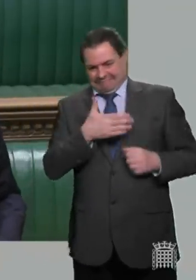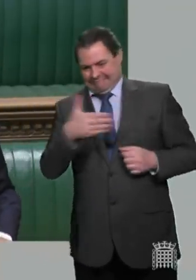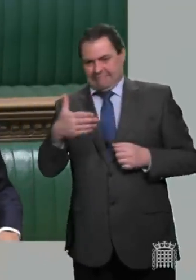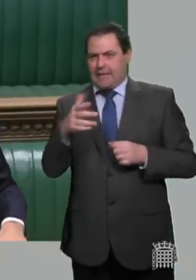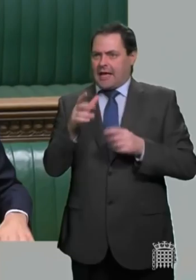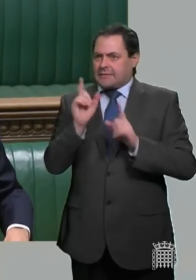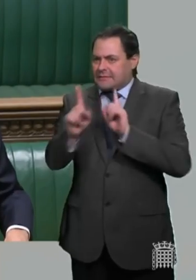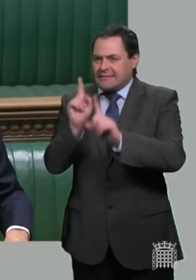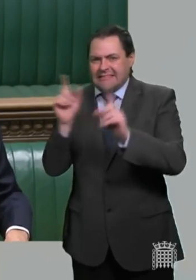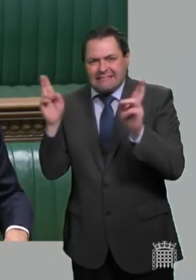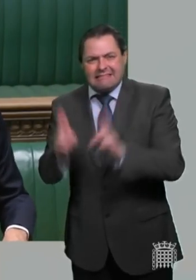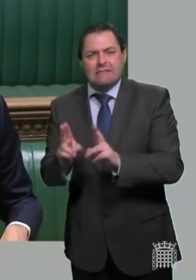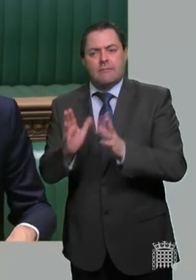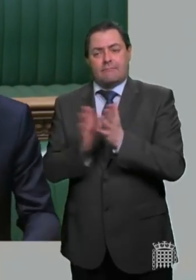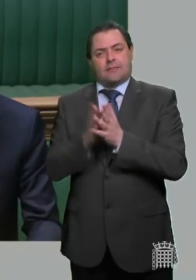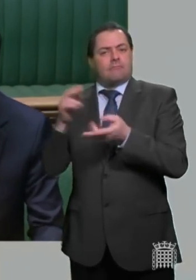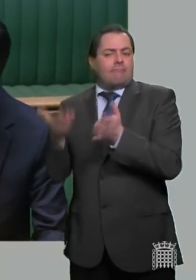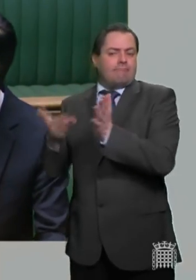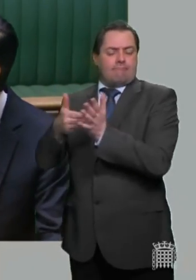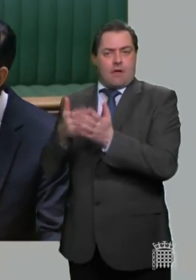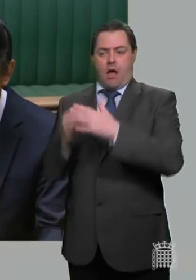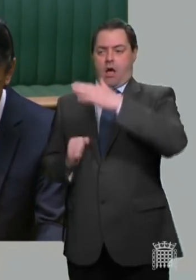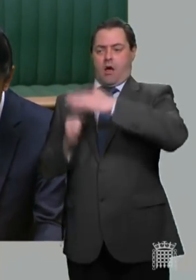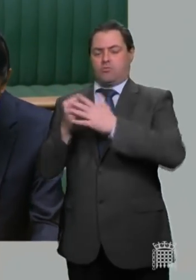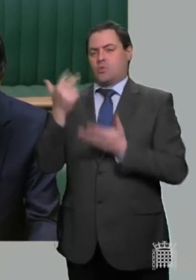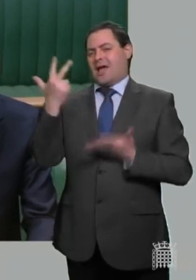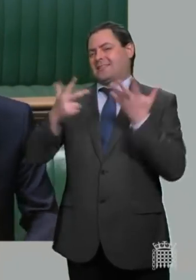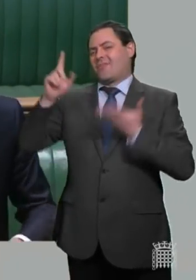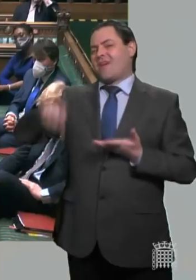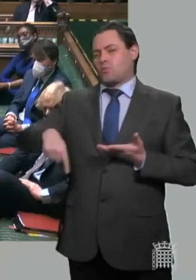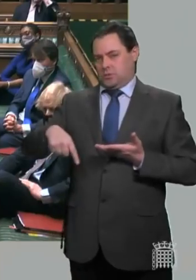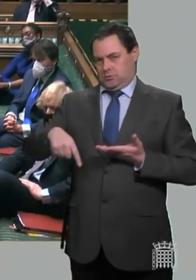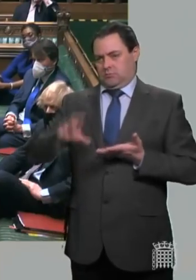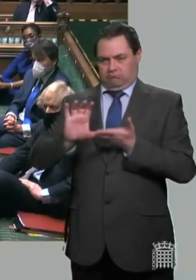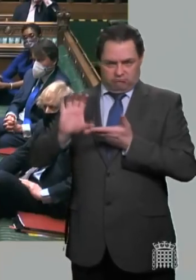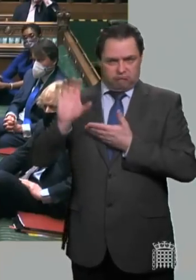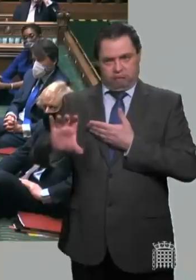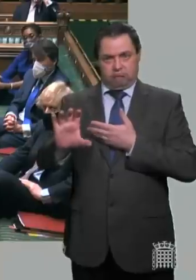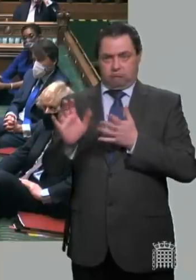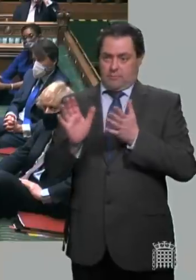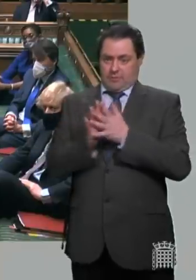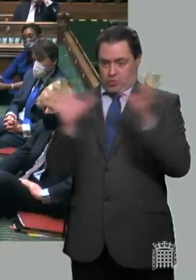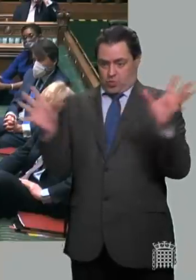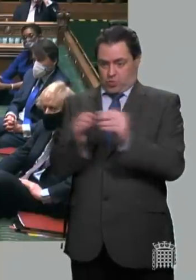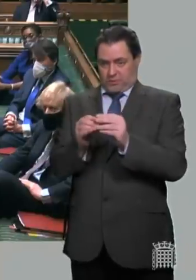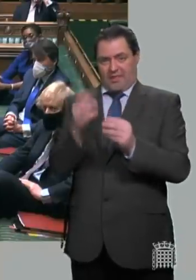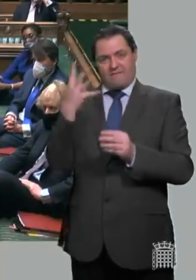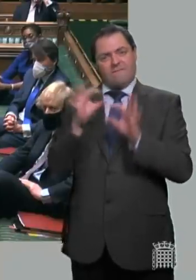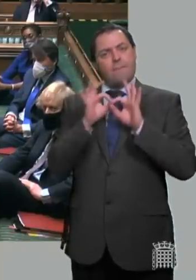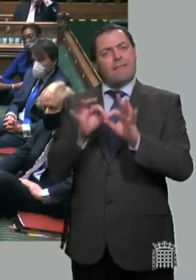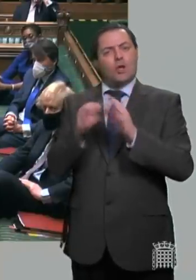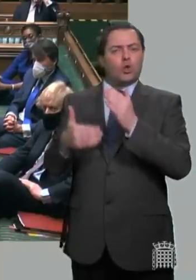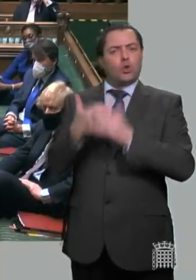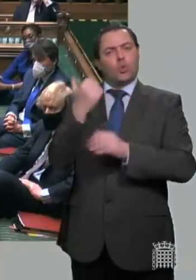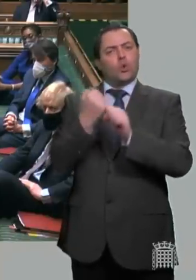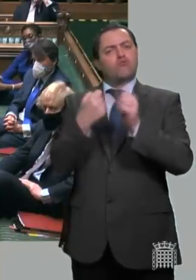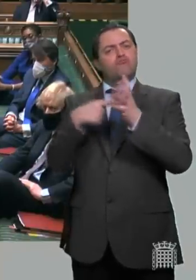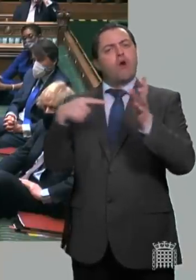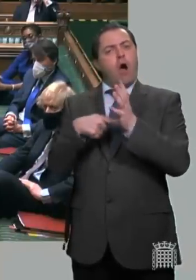so we will give them grants of up to £18,000. That is £5 billion of new grants on top of the £20